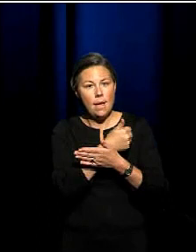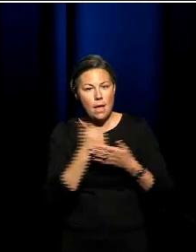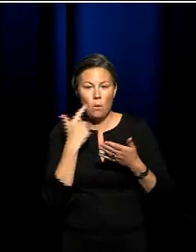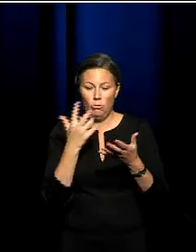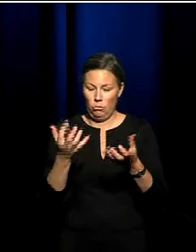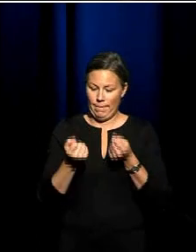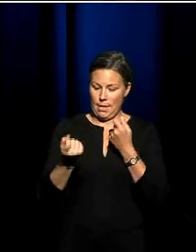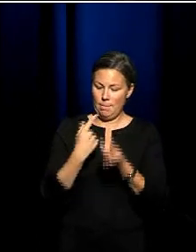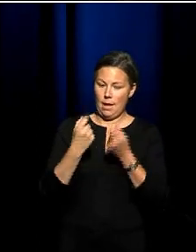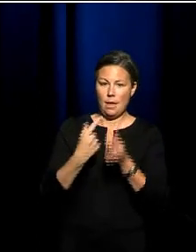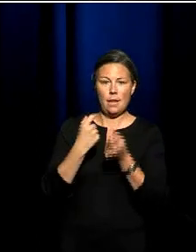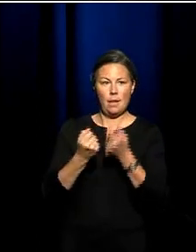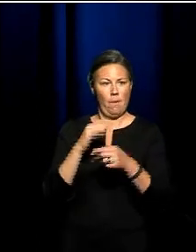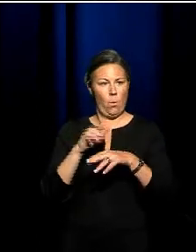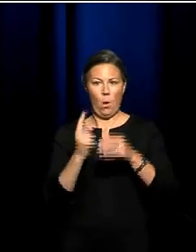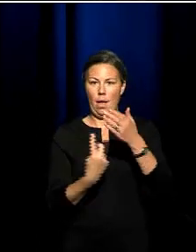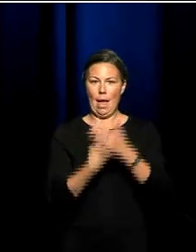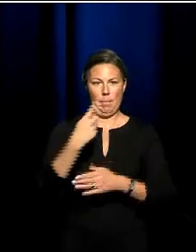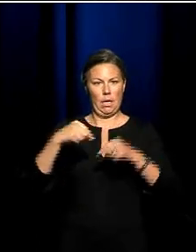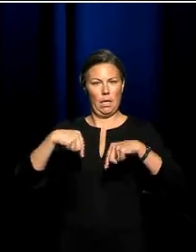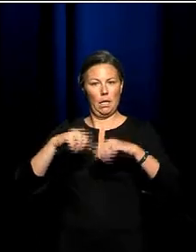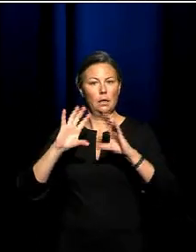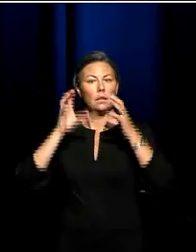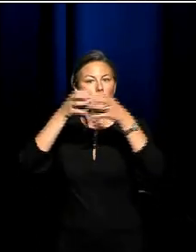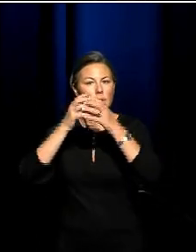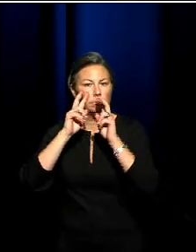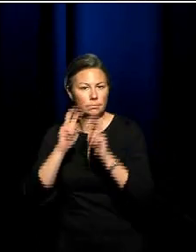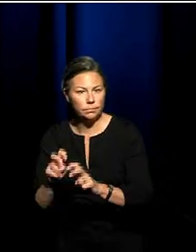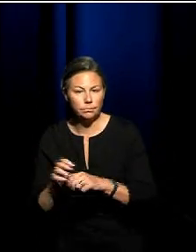Commission's activities. The Commission has a social media presence with